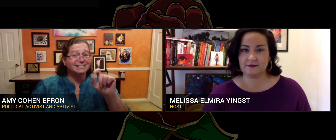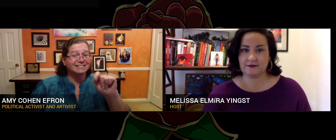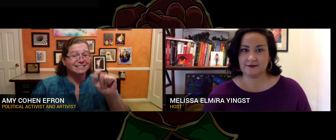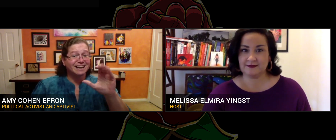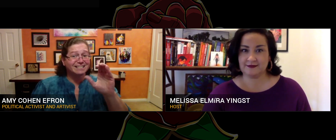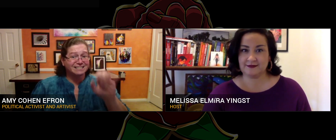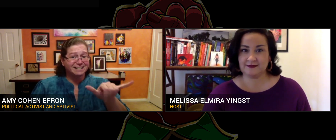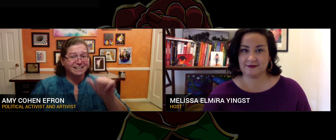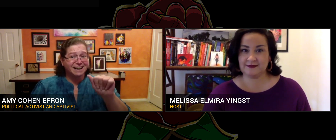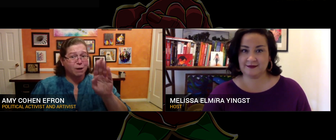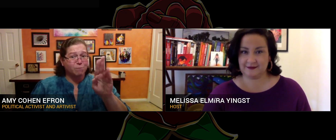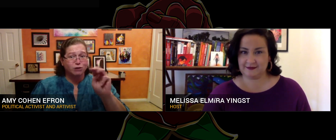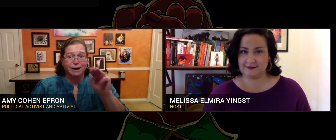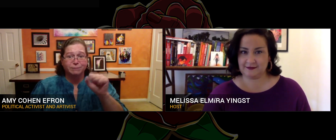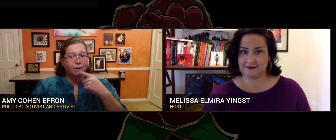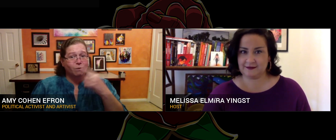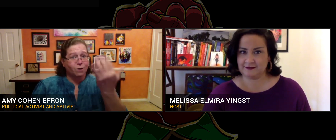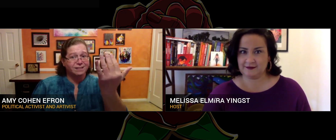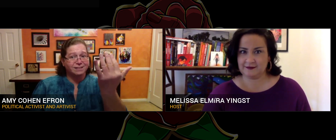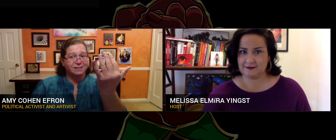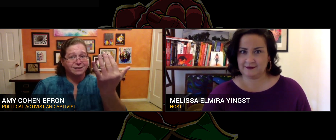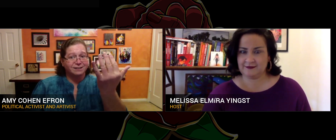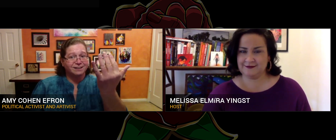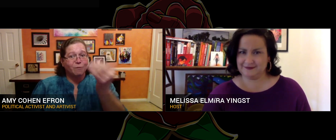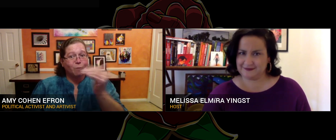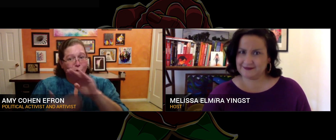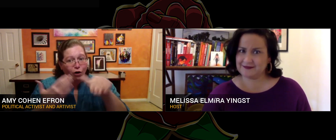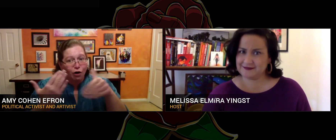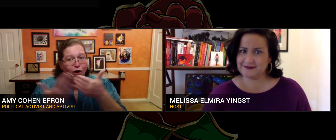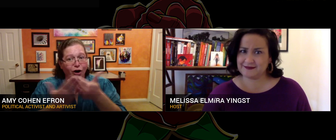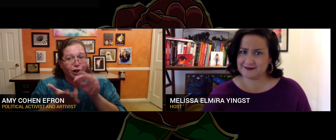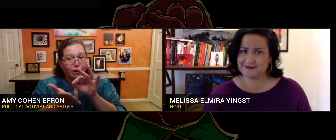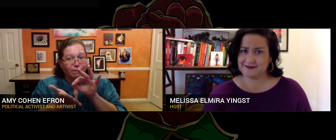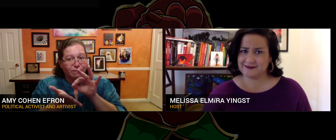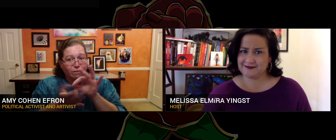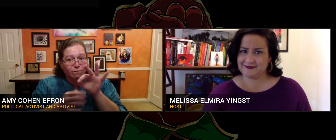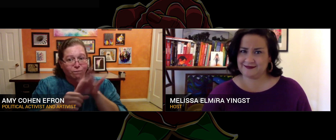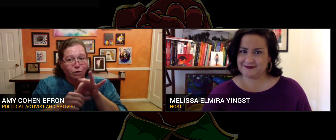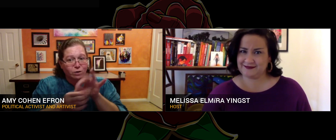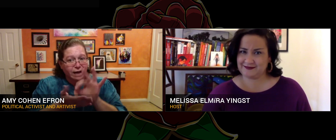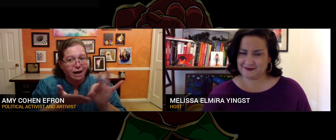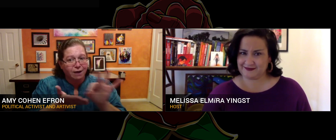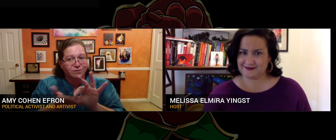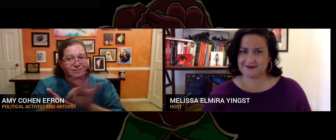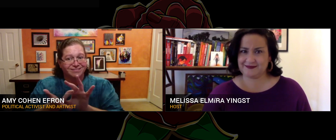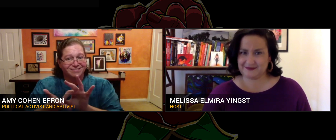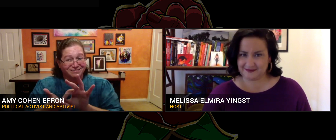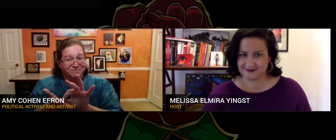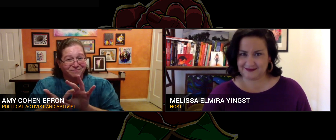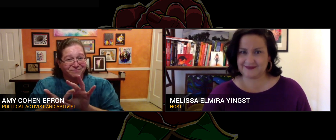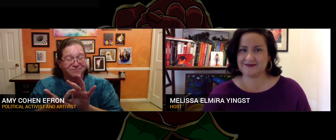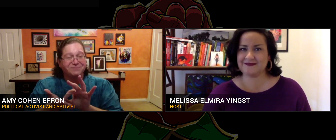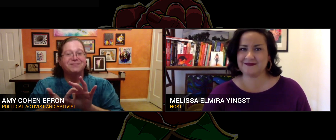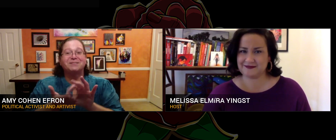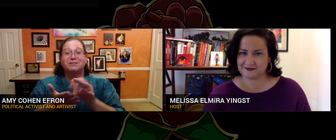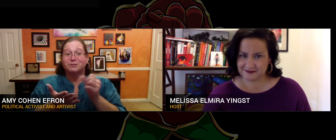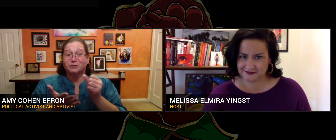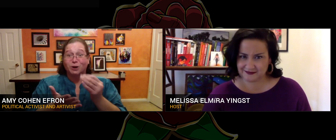Stacey Abrams was like, "Wait! All votes need to be counted."